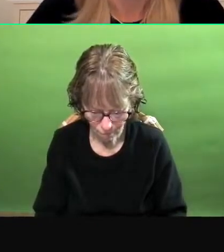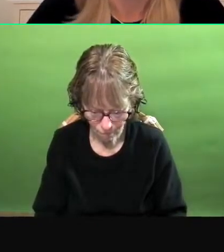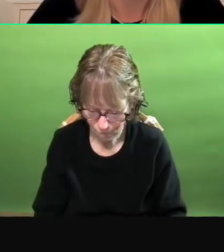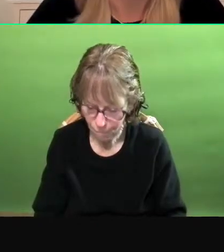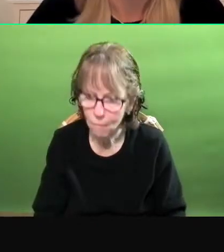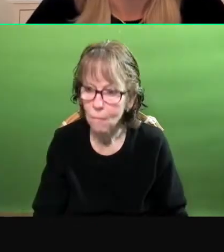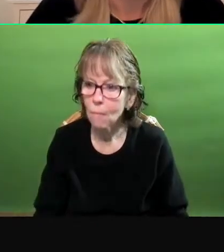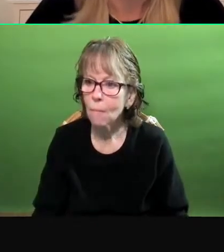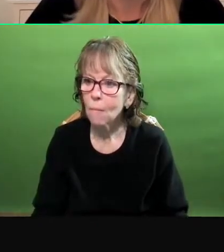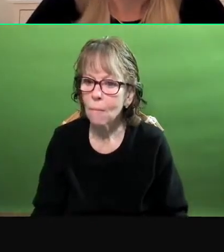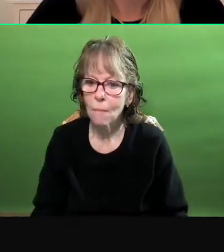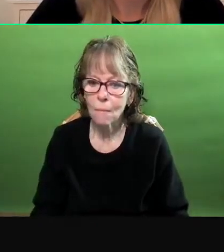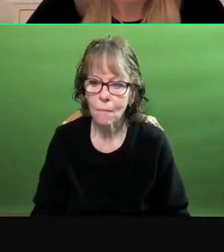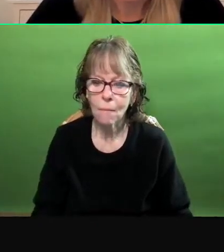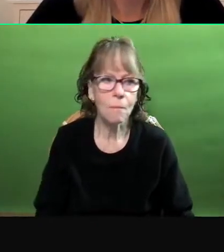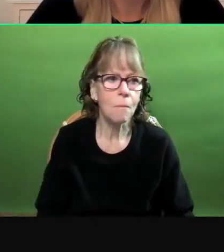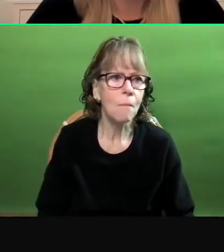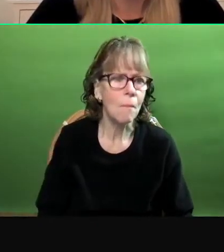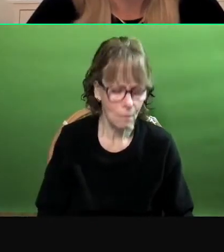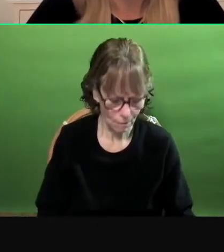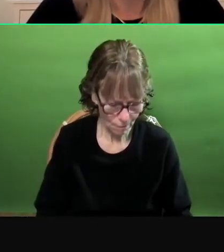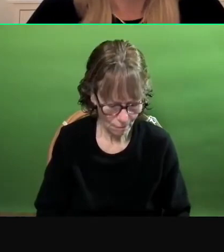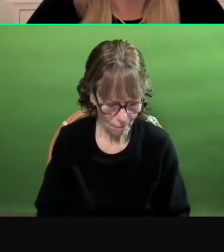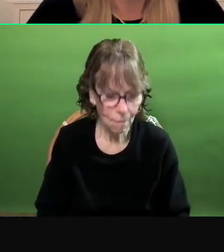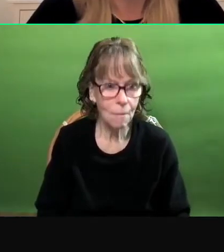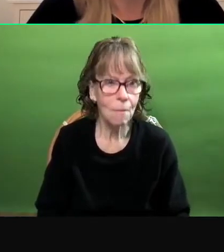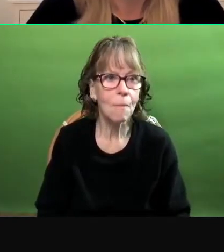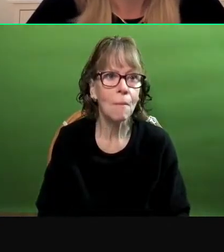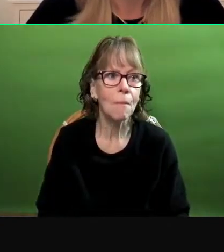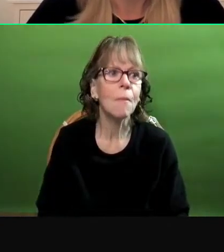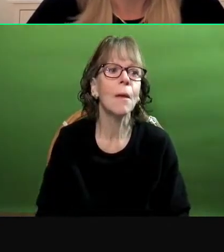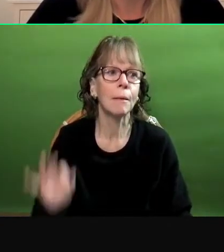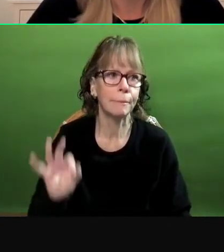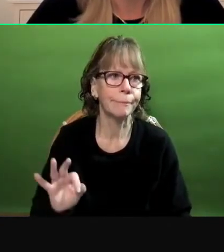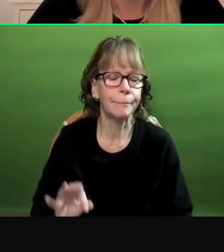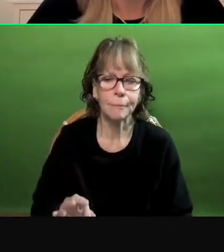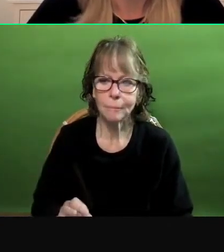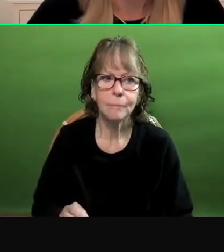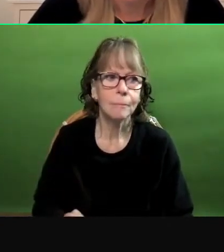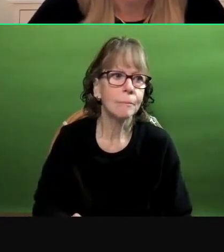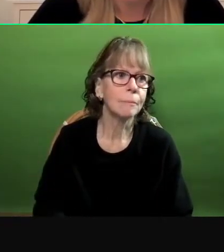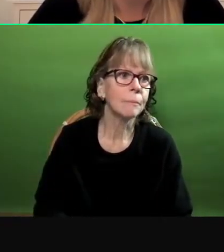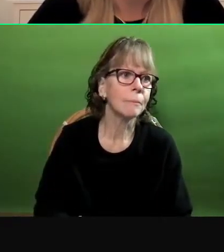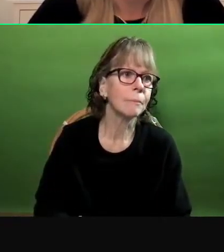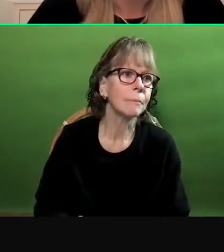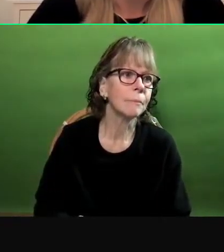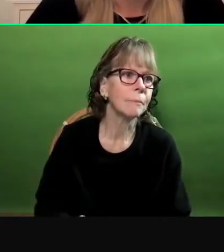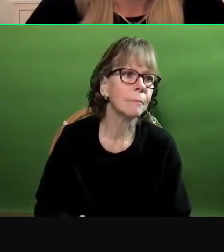definition of what equity means and how it's different from terms like equality.